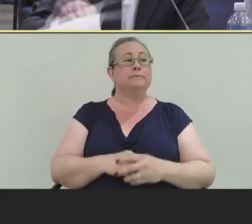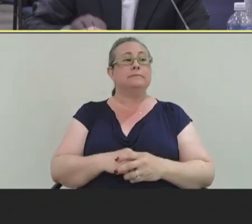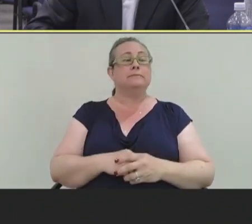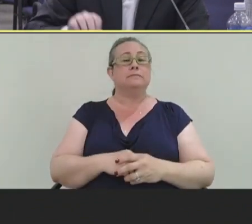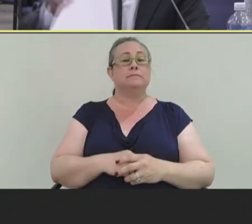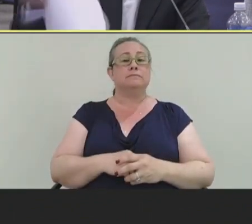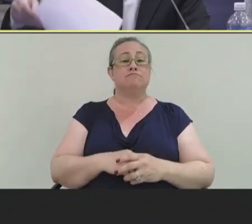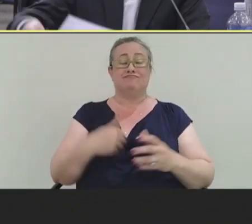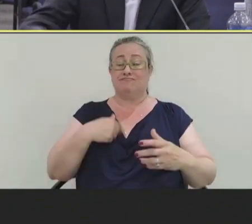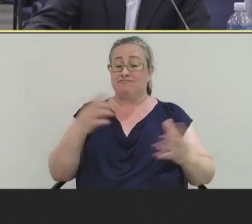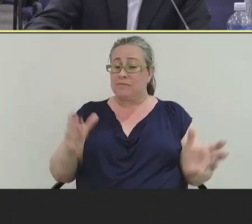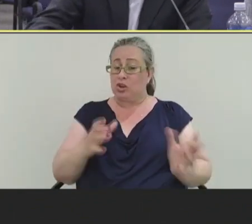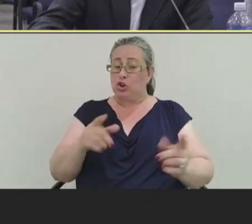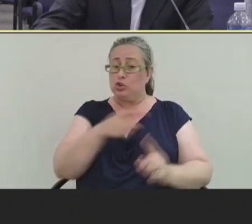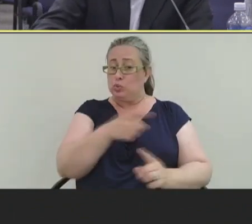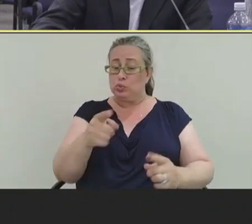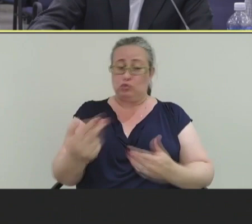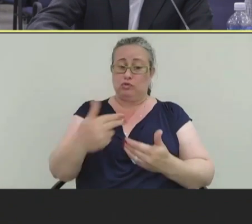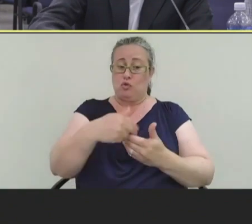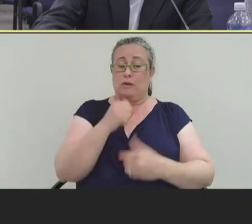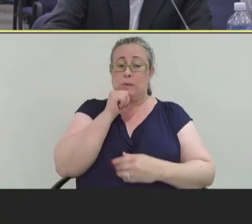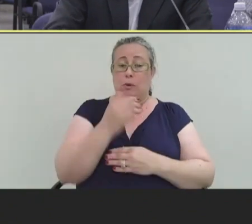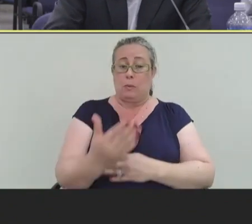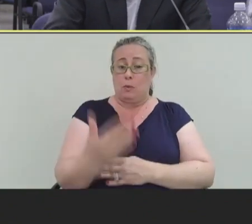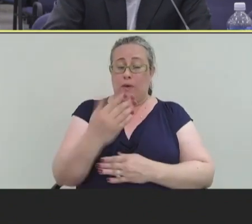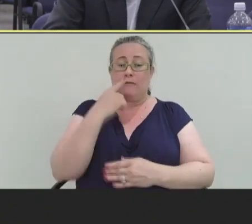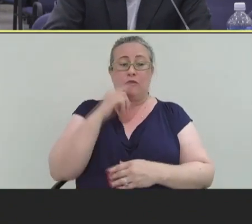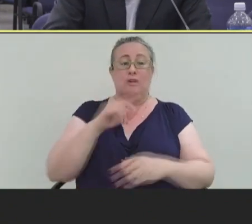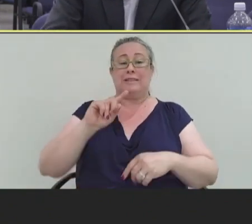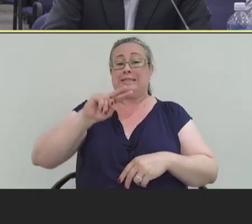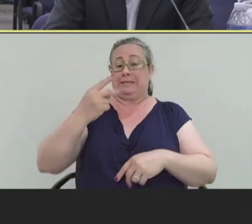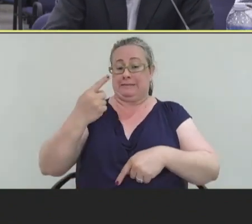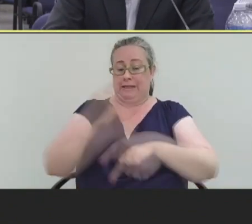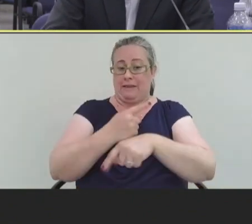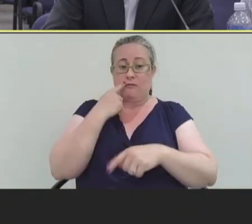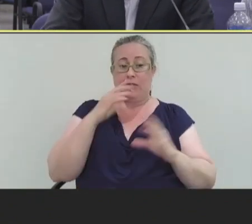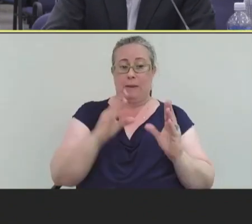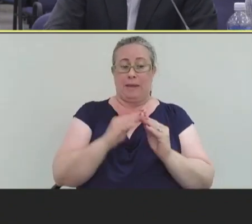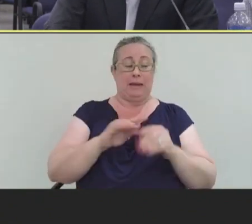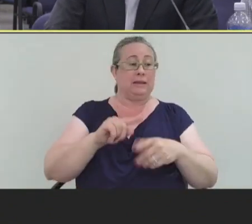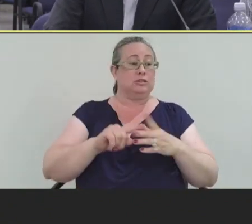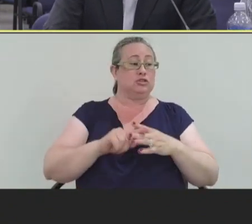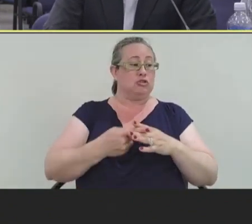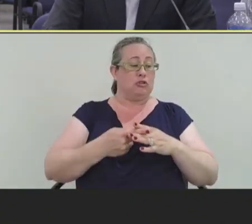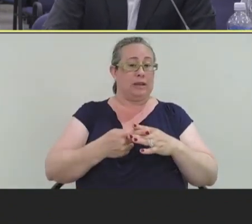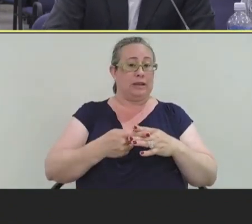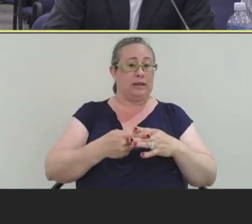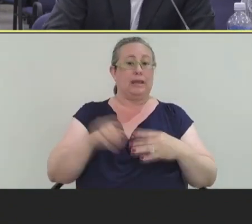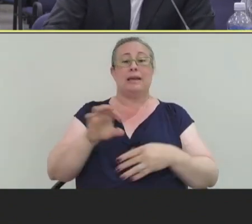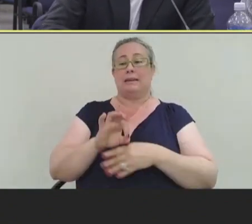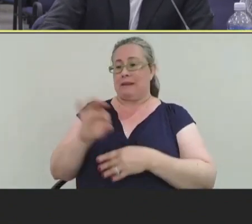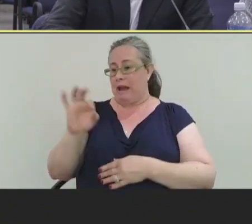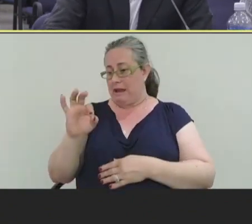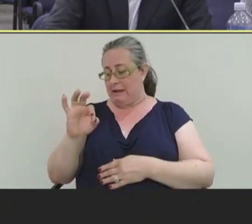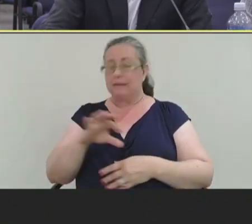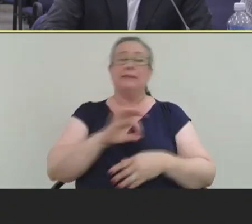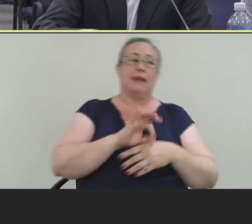encourage you to join us tomorrow morning for day two of our meeting starting at -- Ann Aikin: 9:00 a.m. Robert Hopkins: 9:00 a.m. Eastern time. Thank